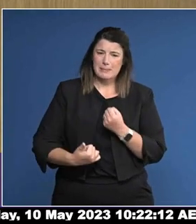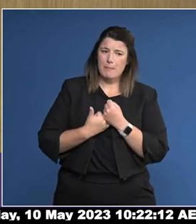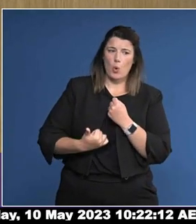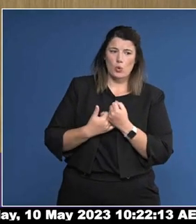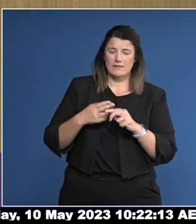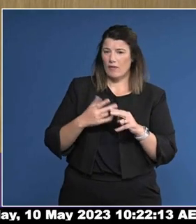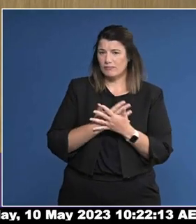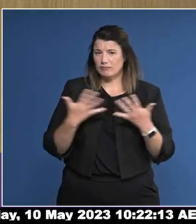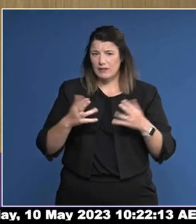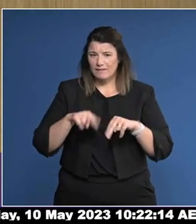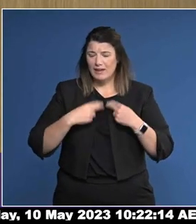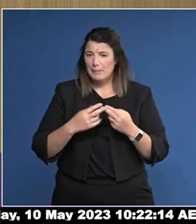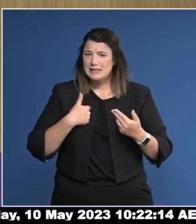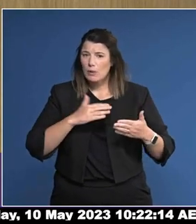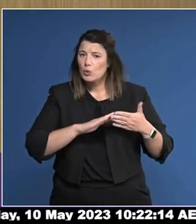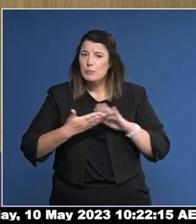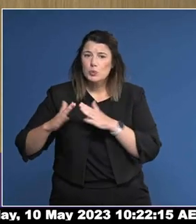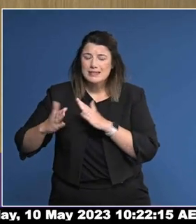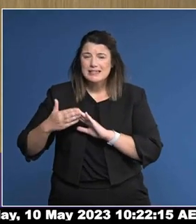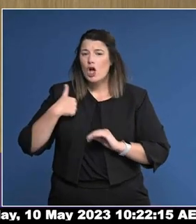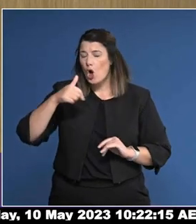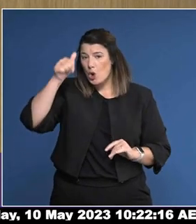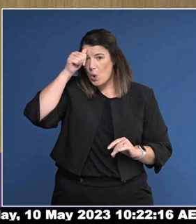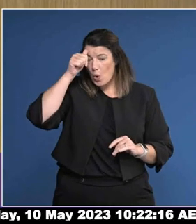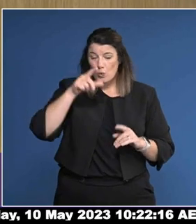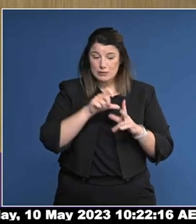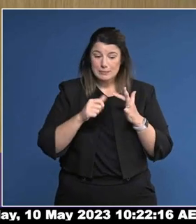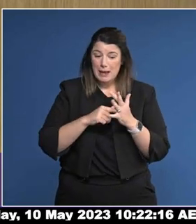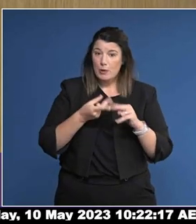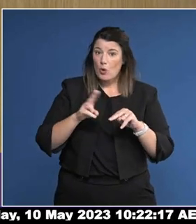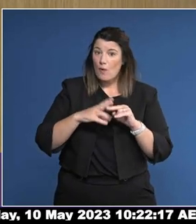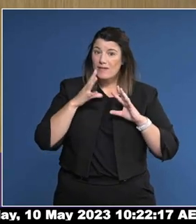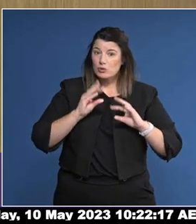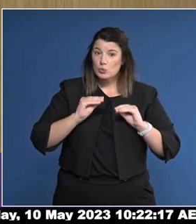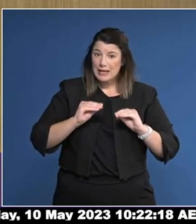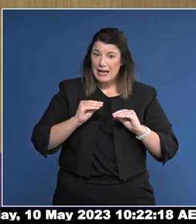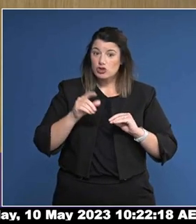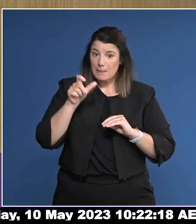community. I know that the Department of Education witness will follow me today, but